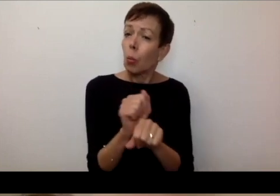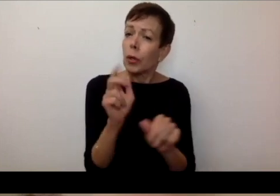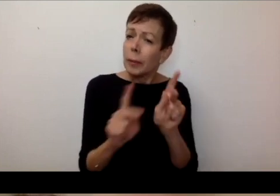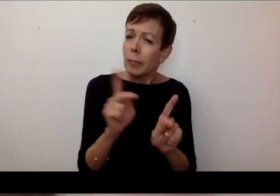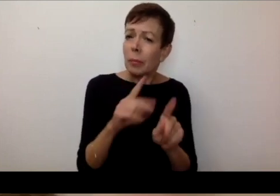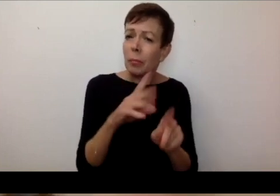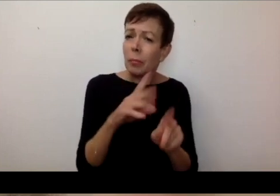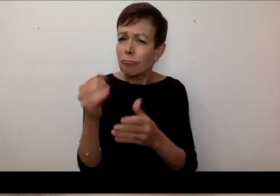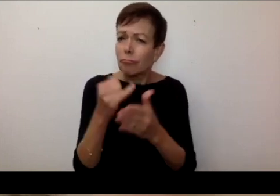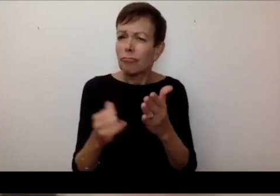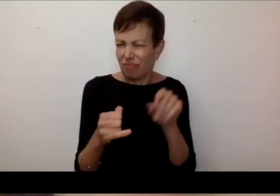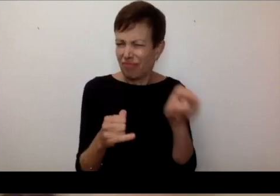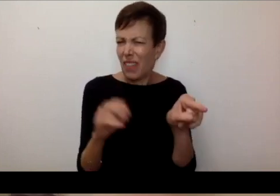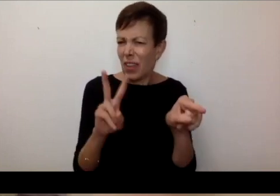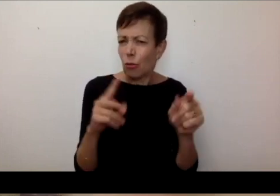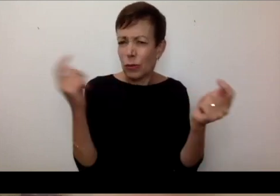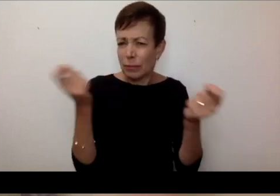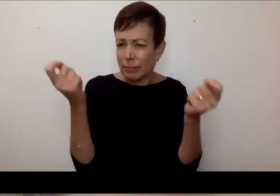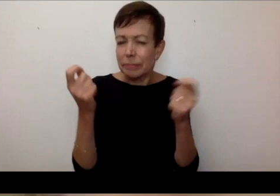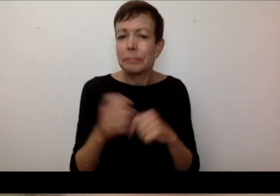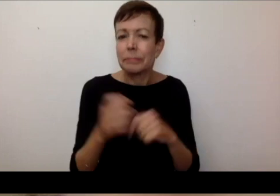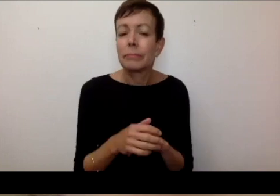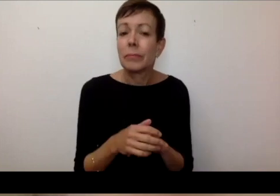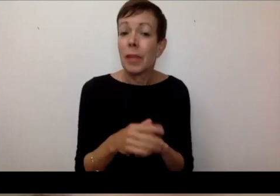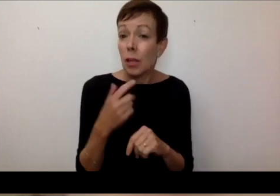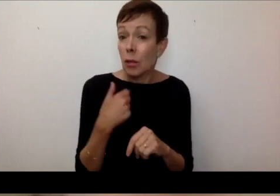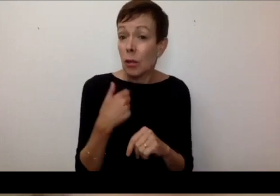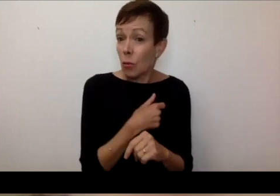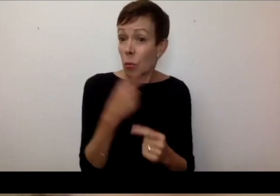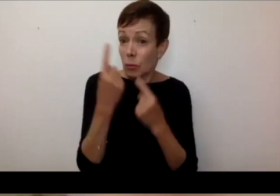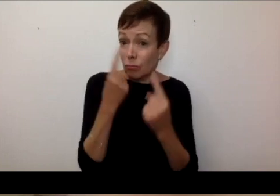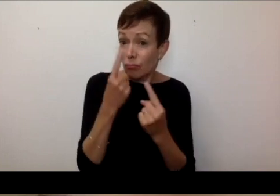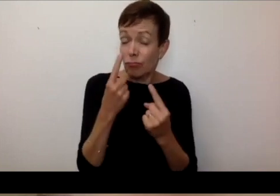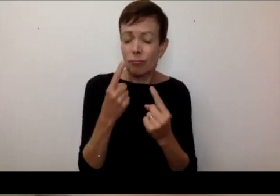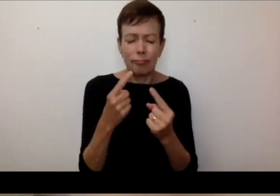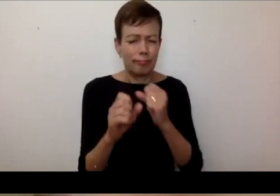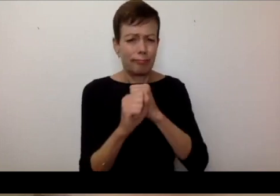so when i considered jump starting the basic income and the arts campaign